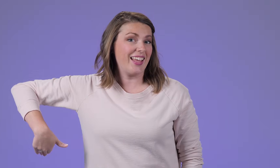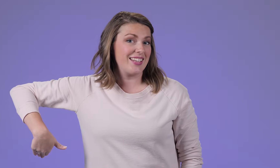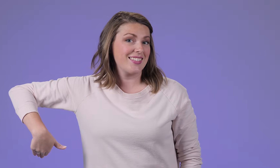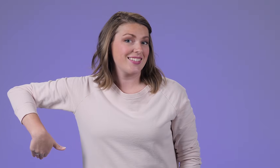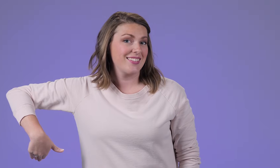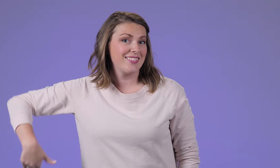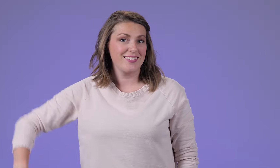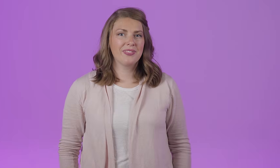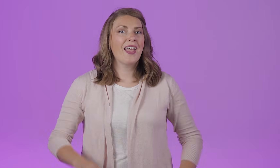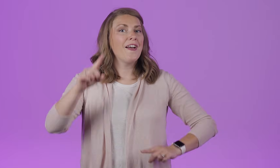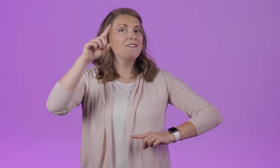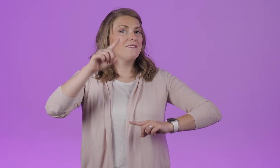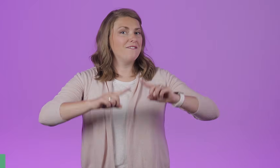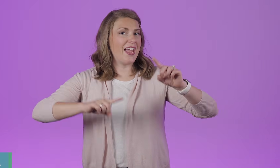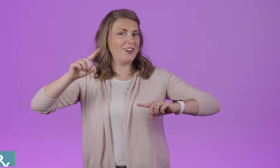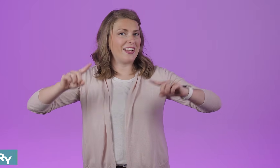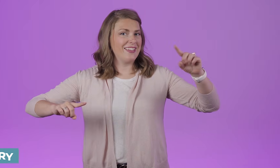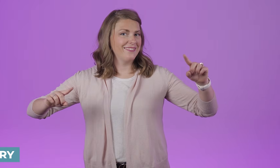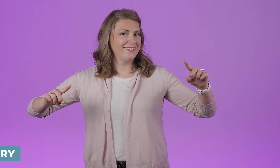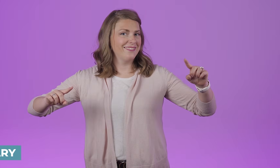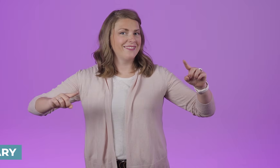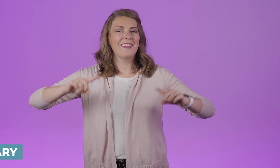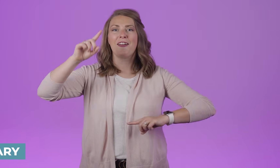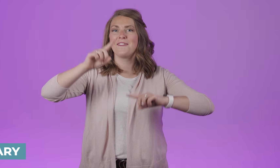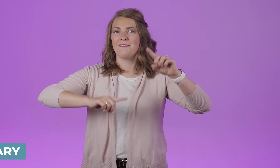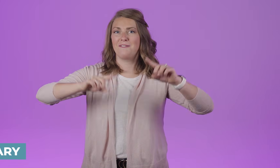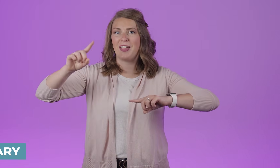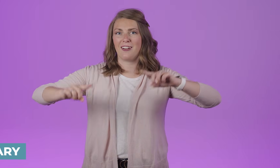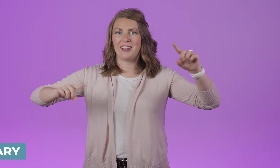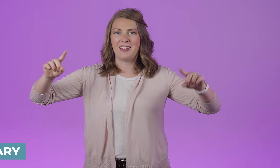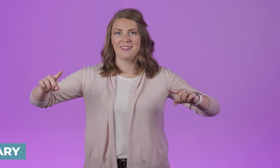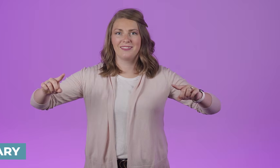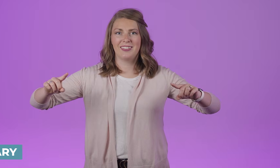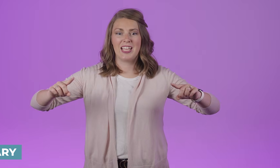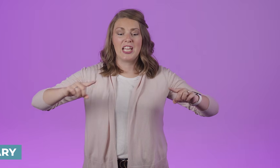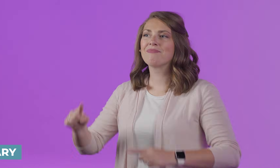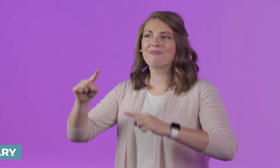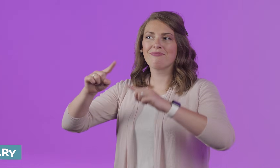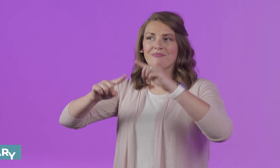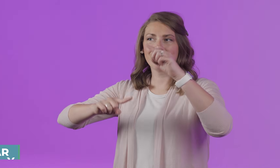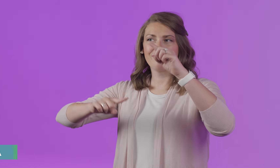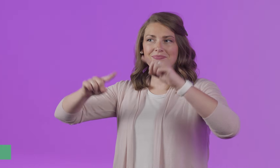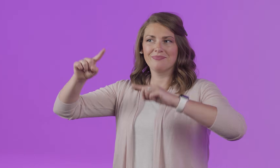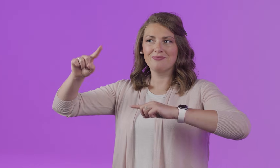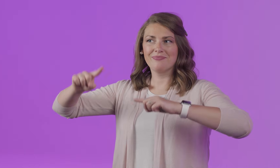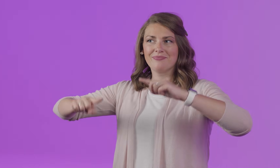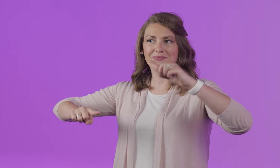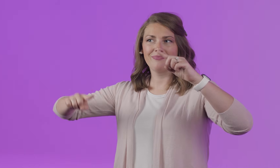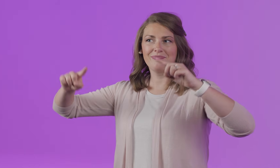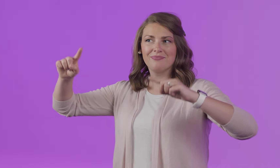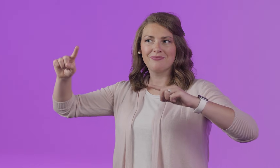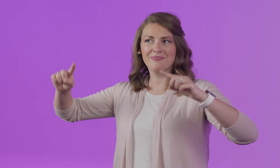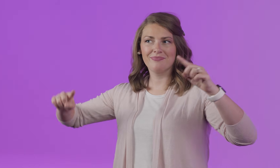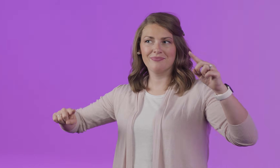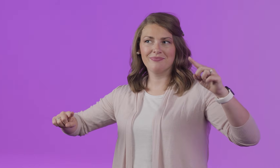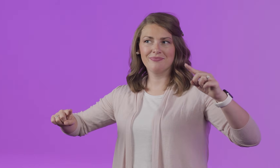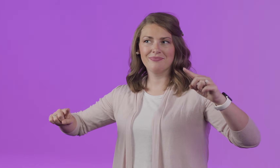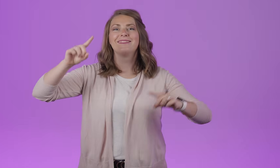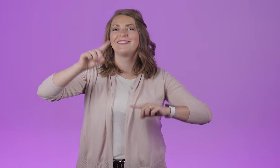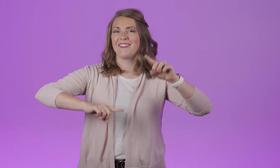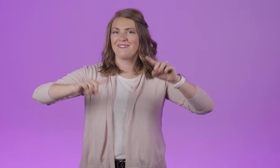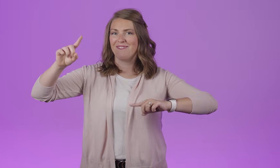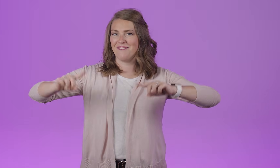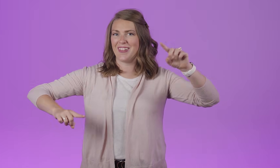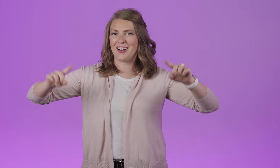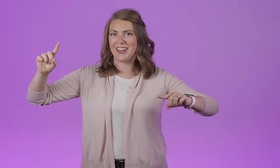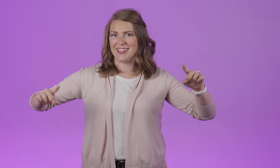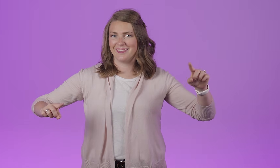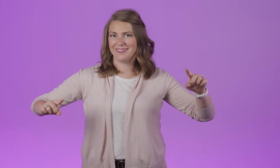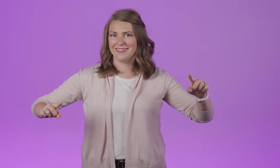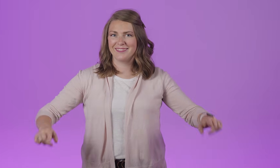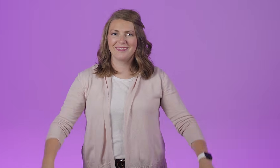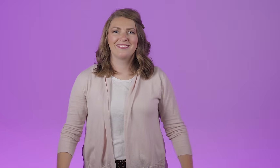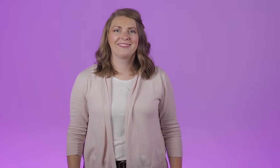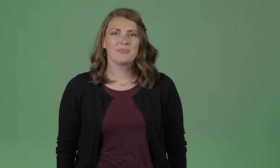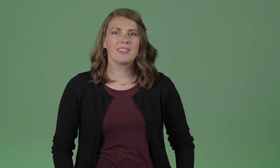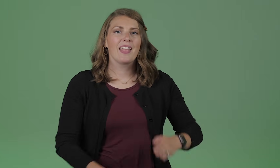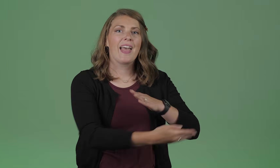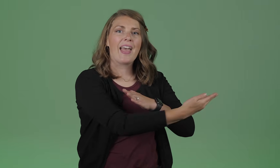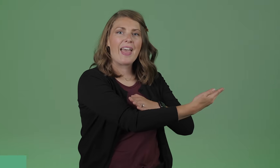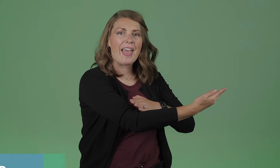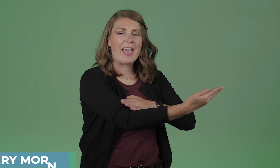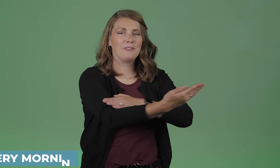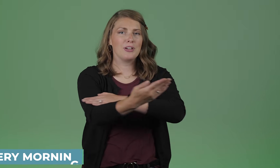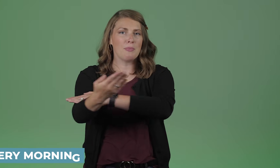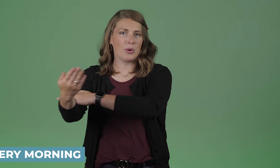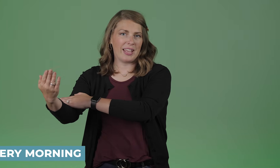'late.' 'Vary, vary,' this is showing how things can vary 'vary.' 'Every morning,